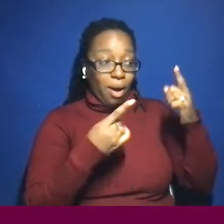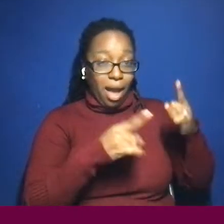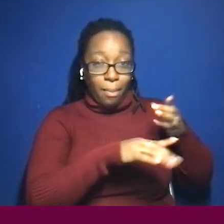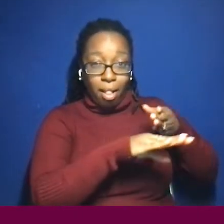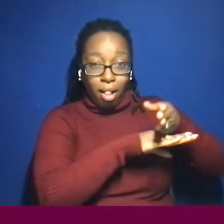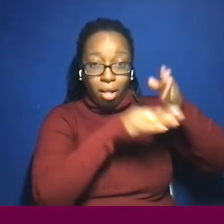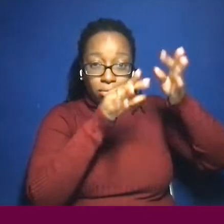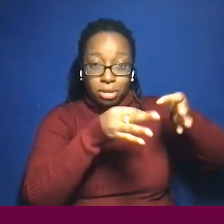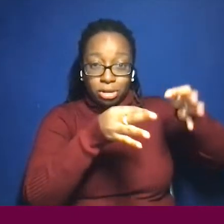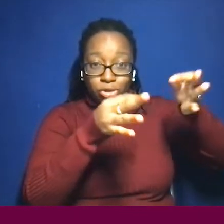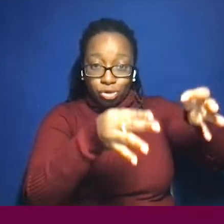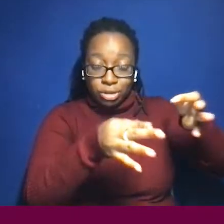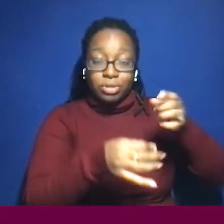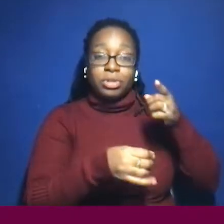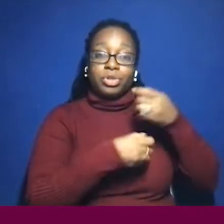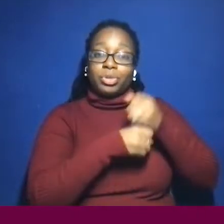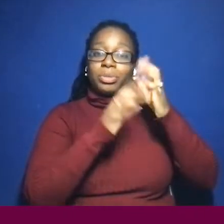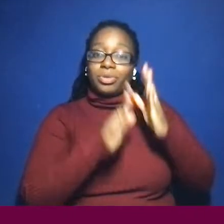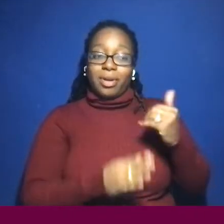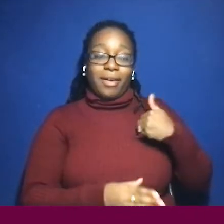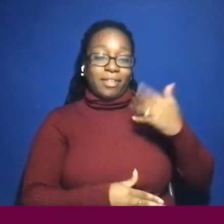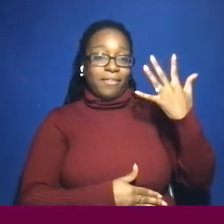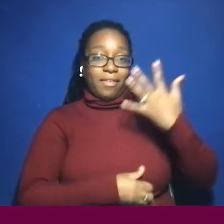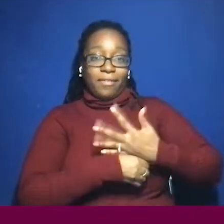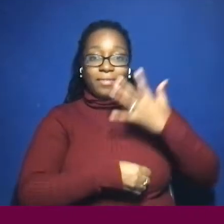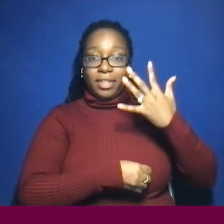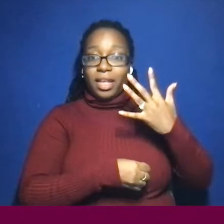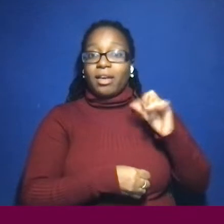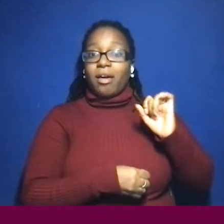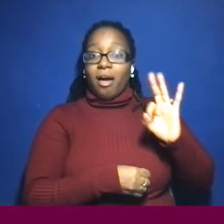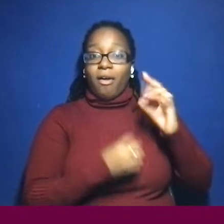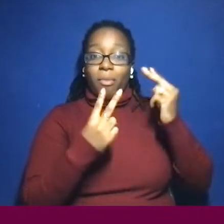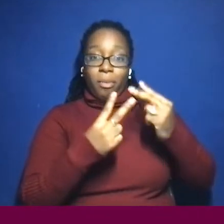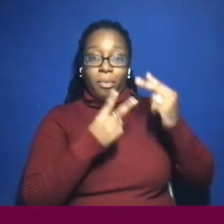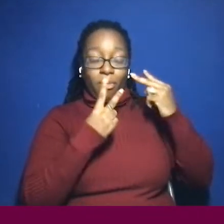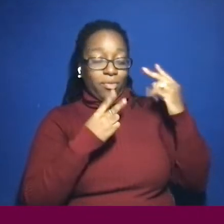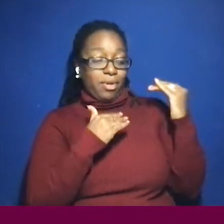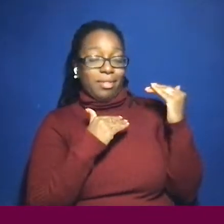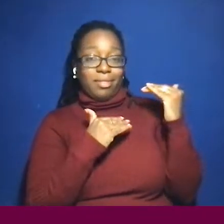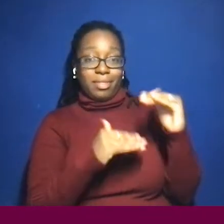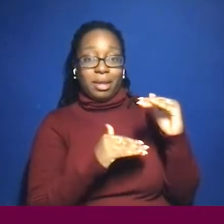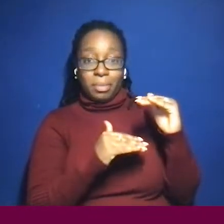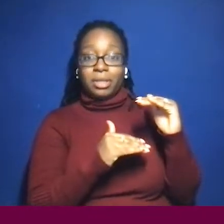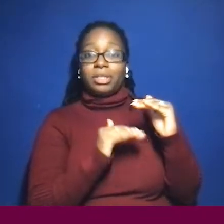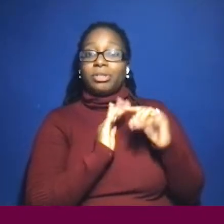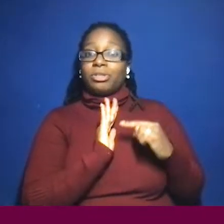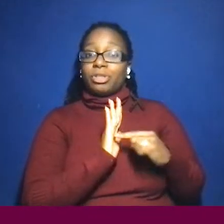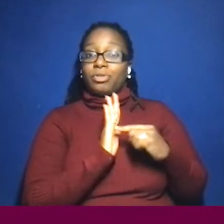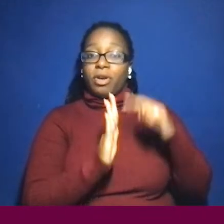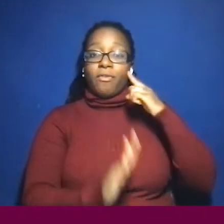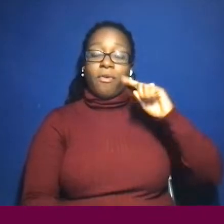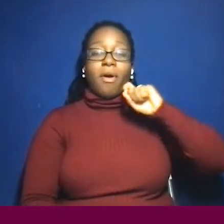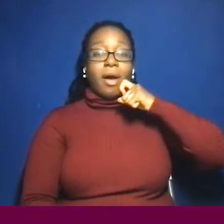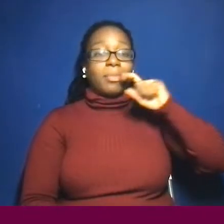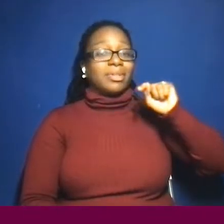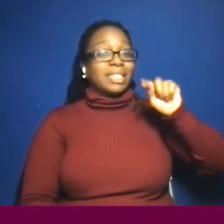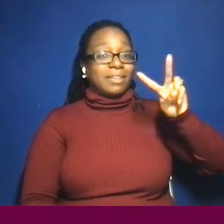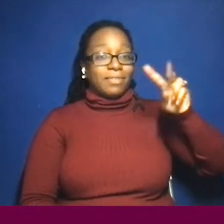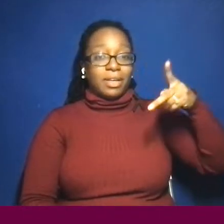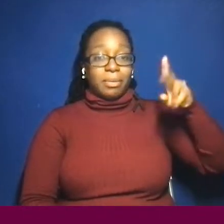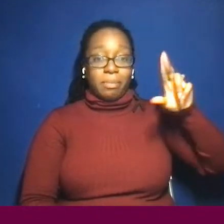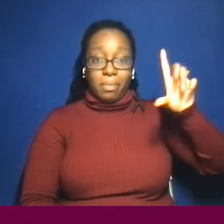Sheri is a producer of the Five Days at Memorial limited series on Apple TV+ as well. Today,